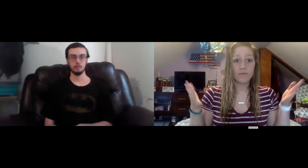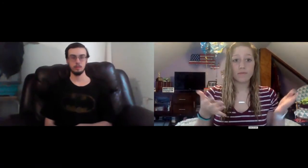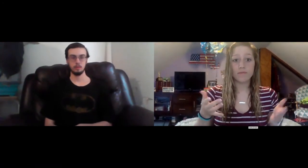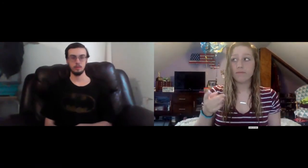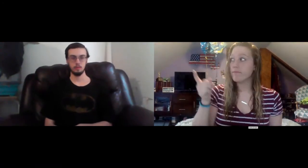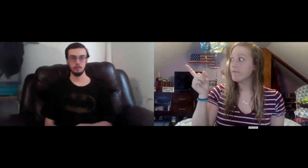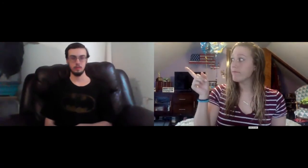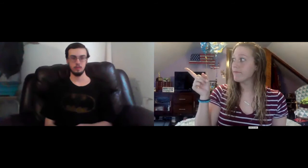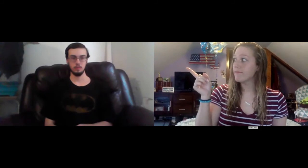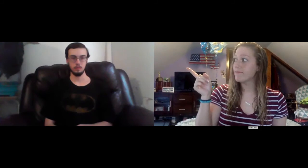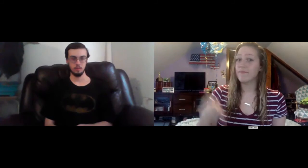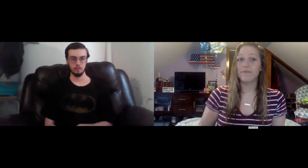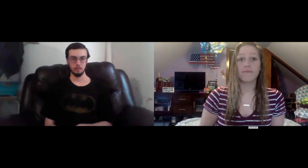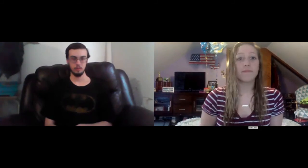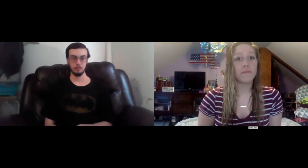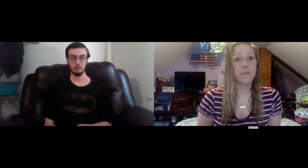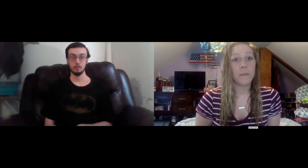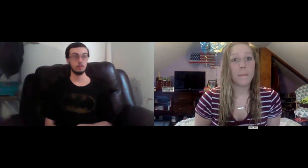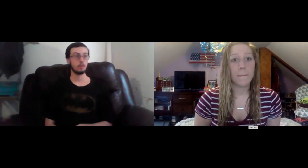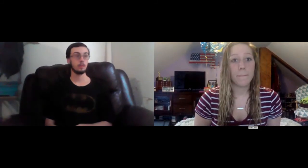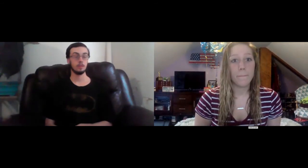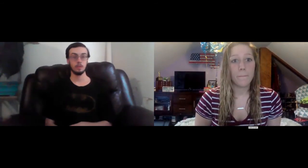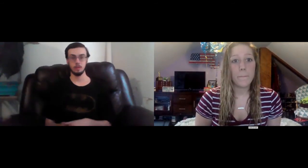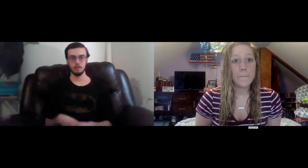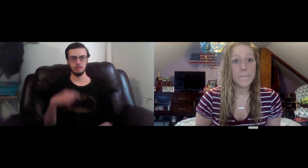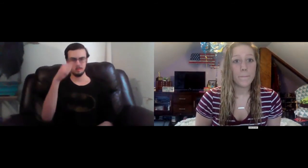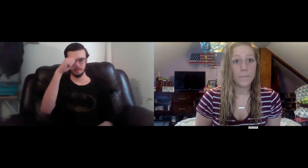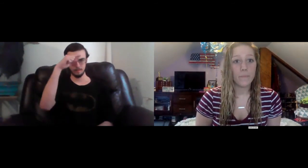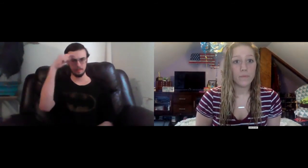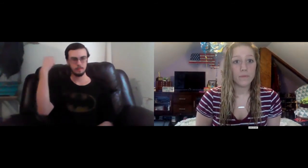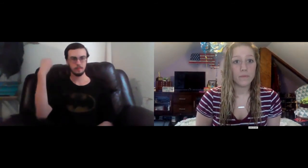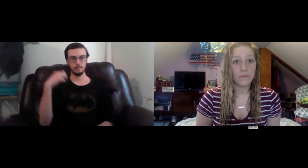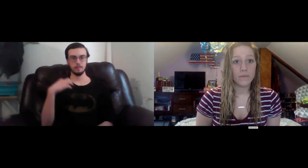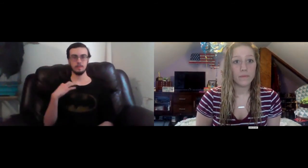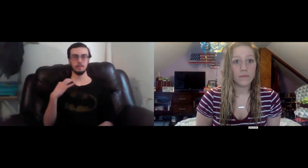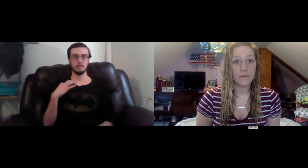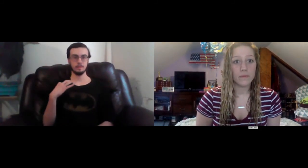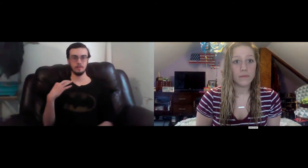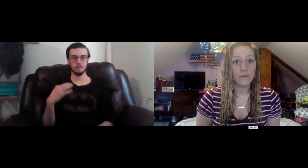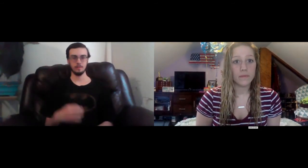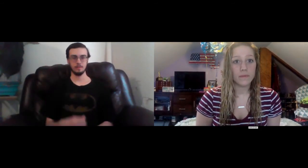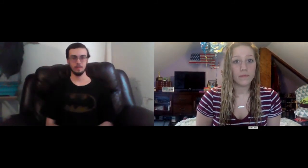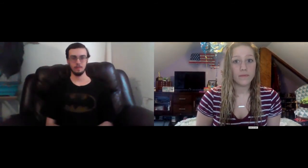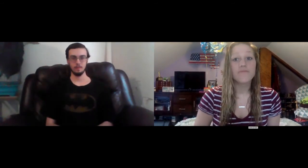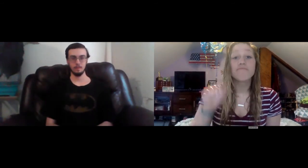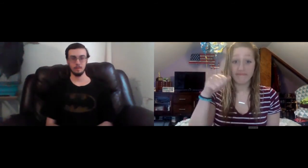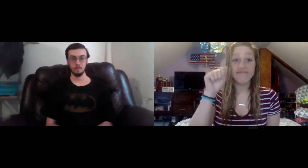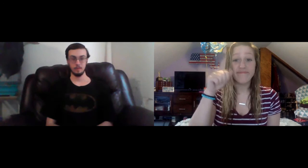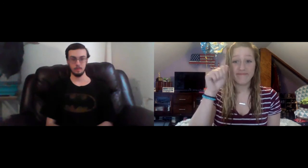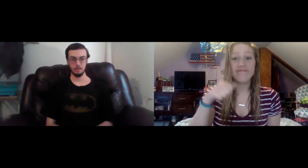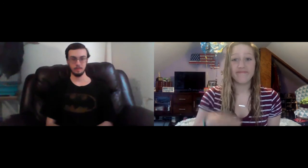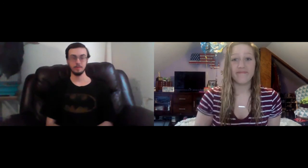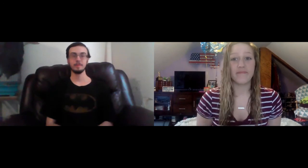Zoom provides that opportunity. The students are given an assignment, which they read and prepare and then, when they're